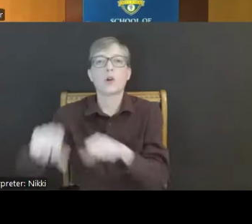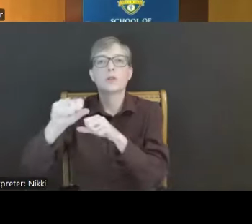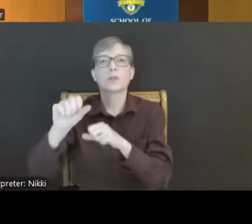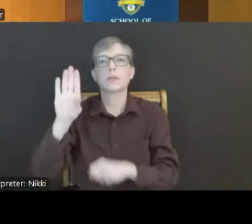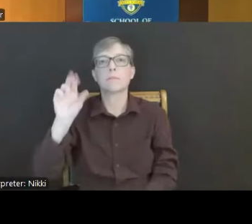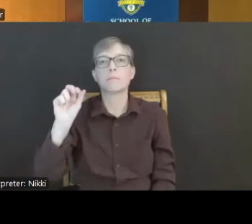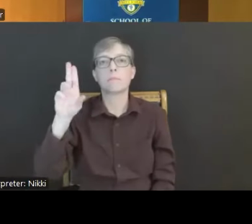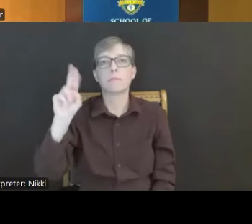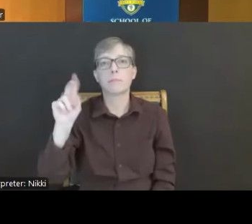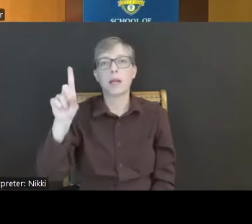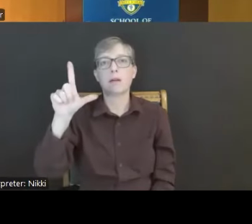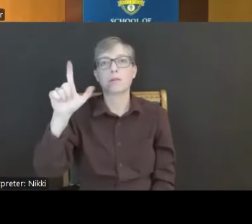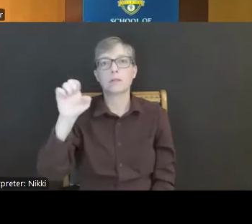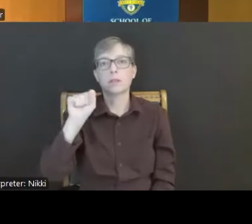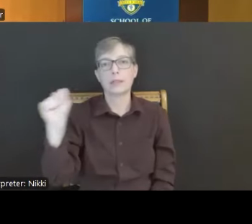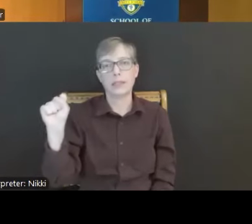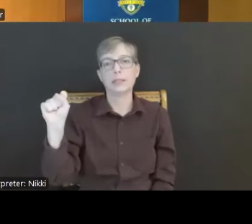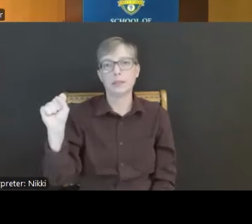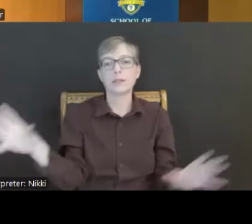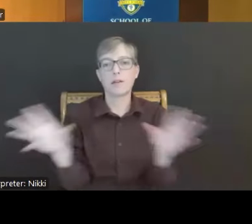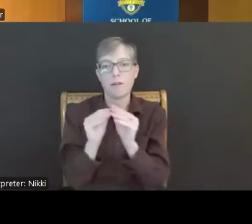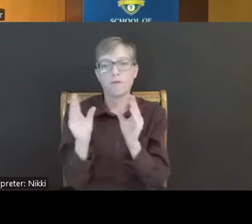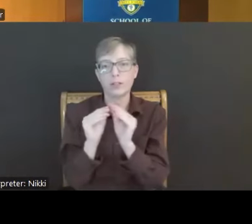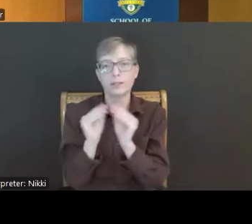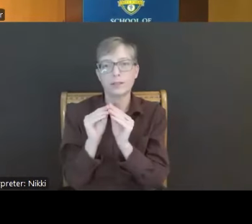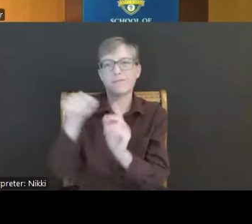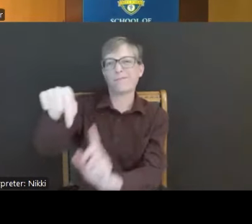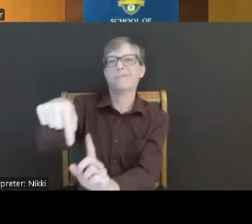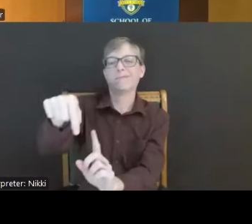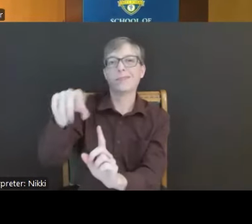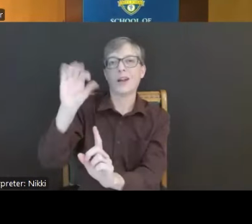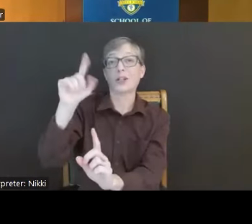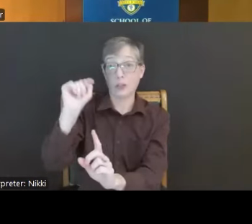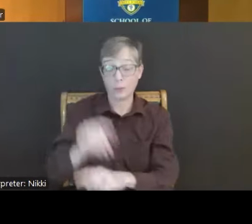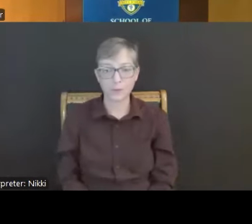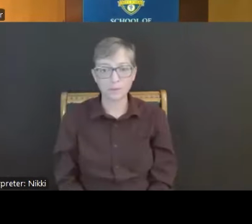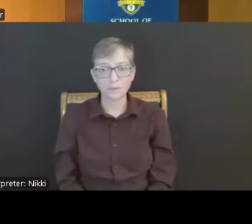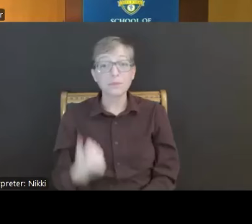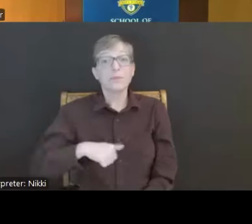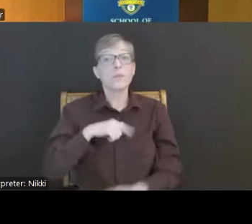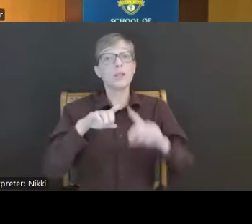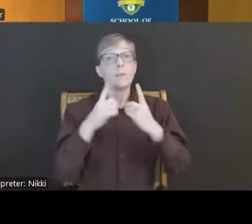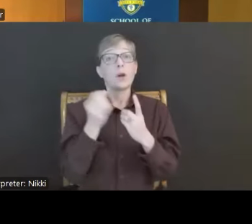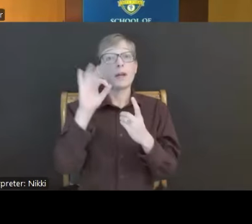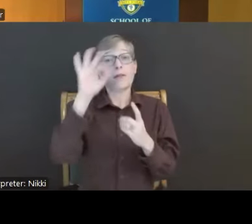in within the department of Psychiatry we are having our book club study for the book